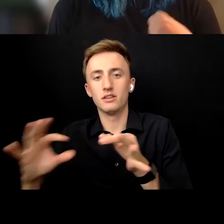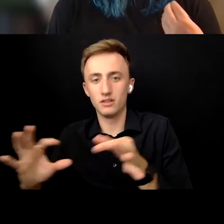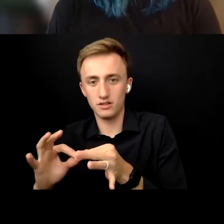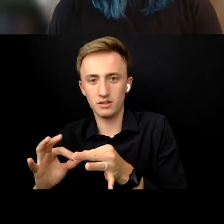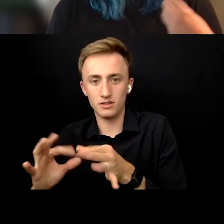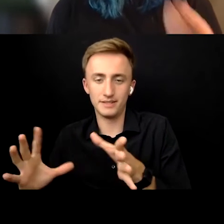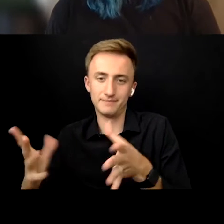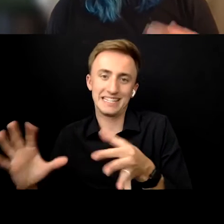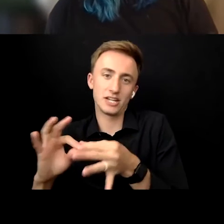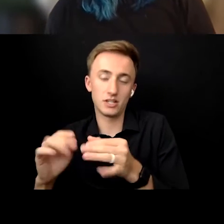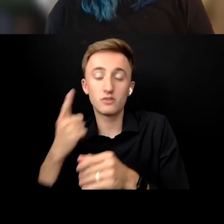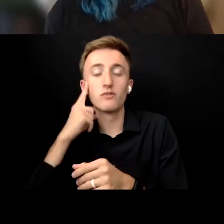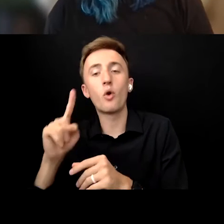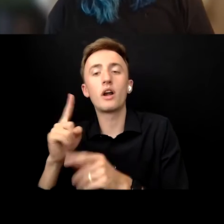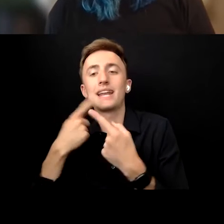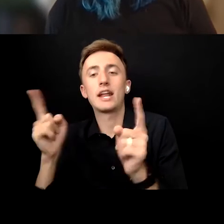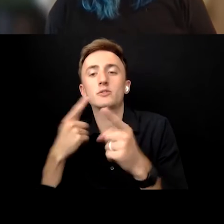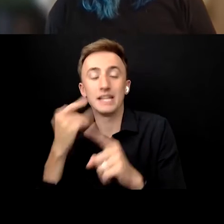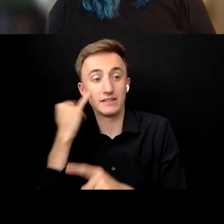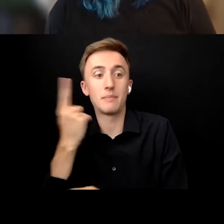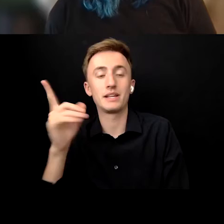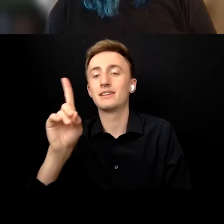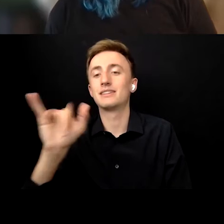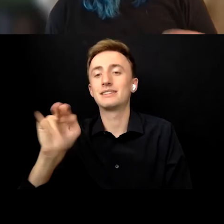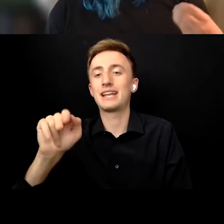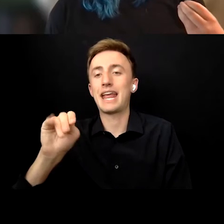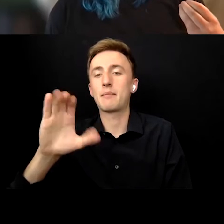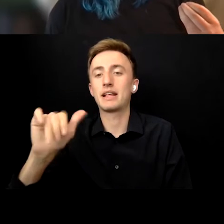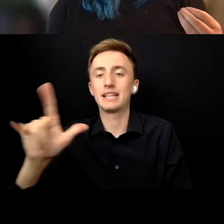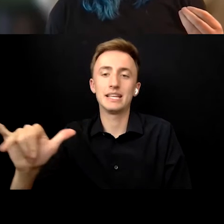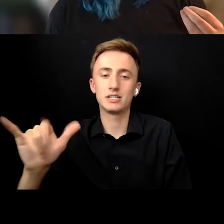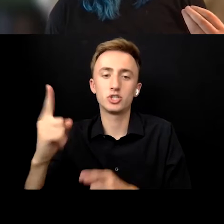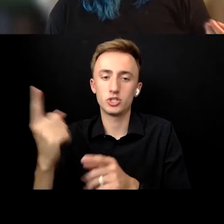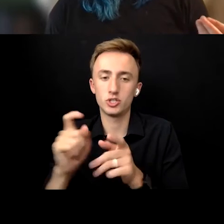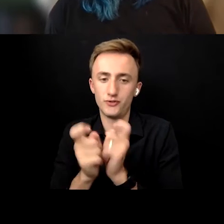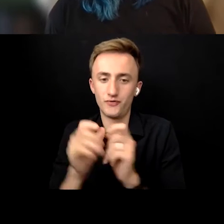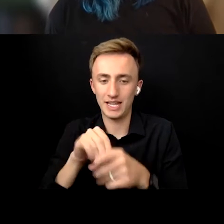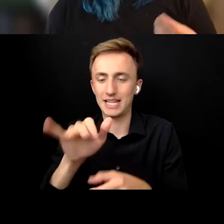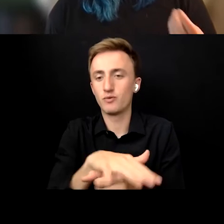when something dynamically has changed within the live region. Specifically. It is like a